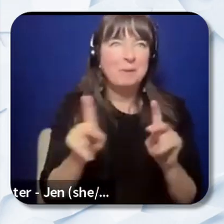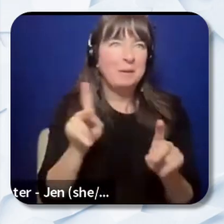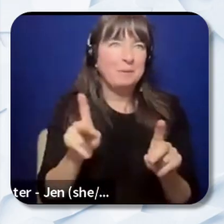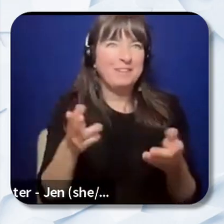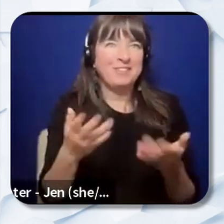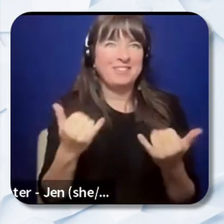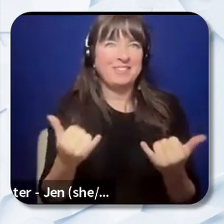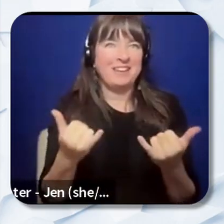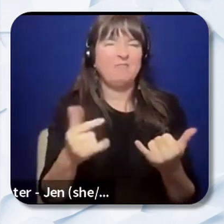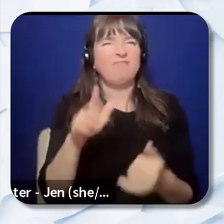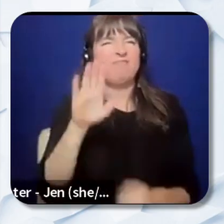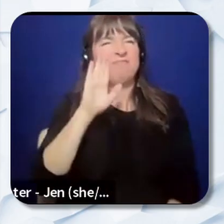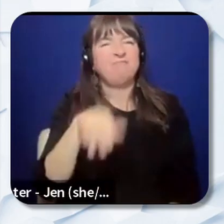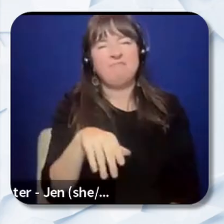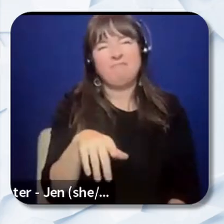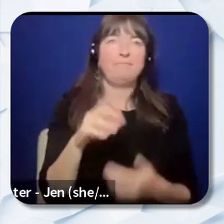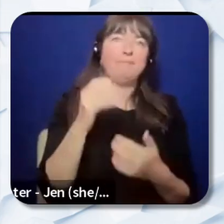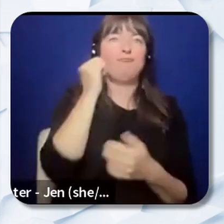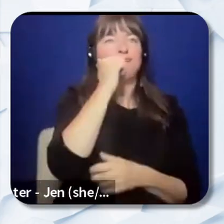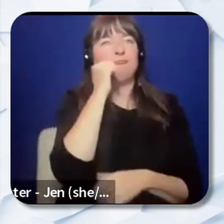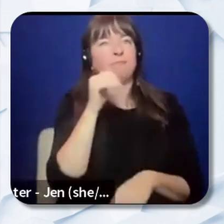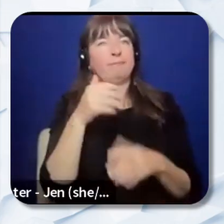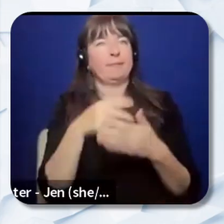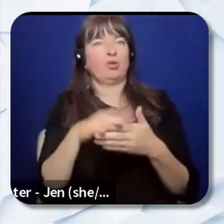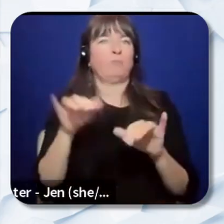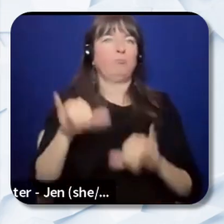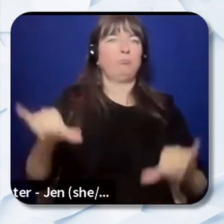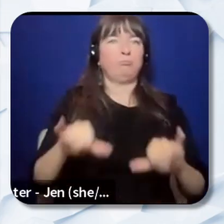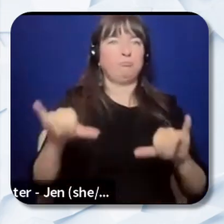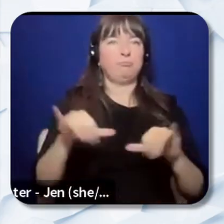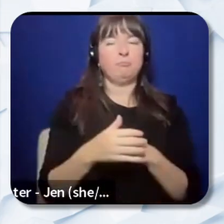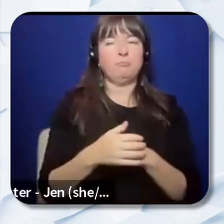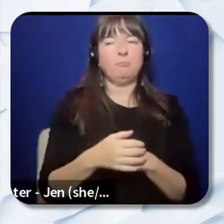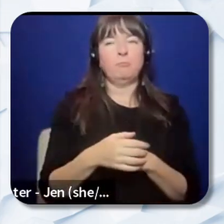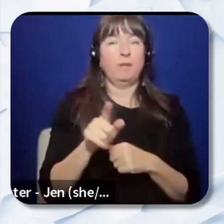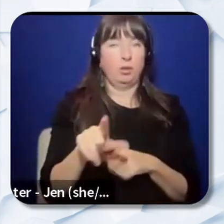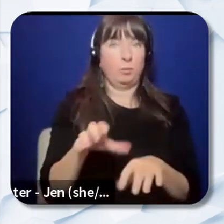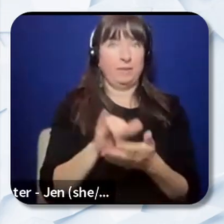know about a daily schedule. The routine. So how I see it is you're doing it every day. You engage